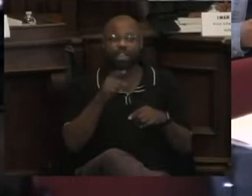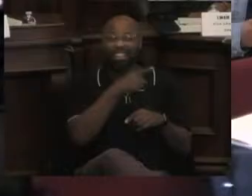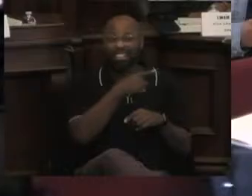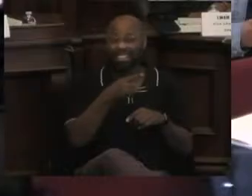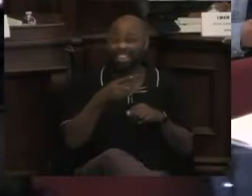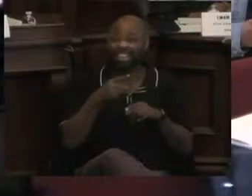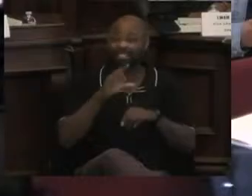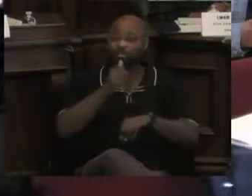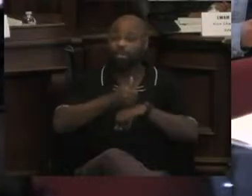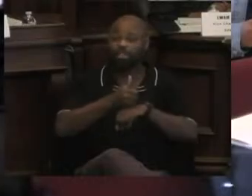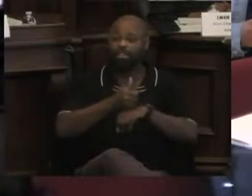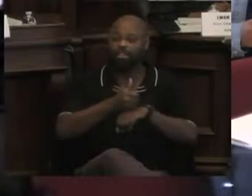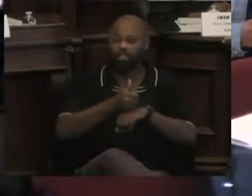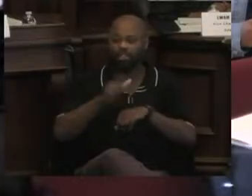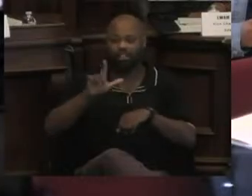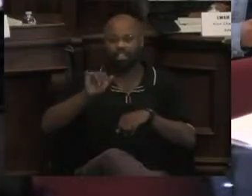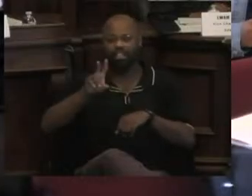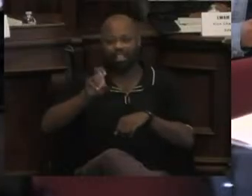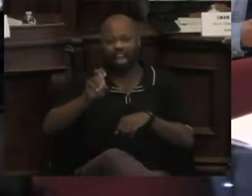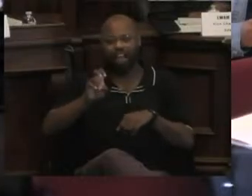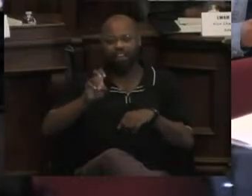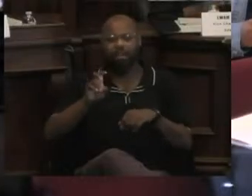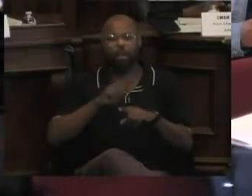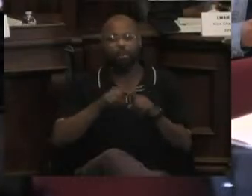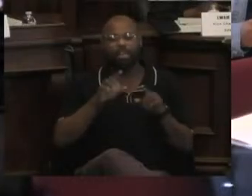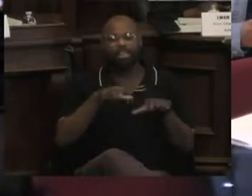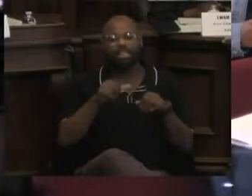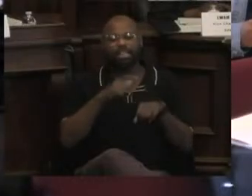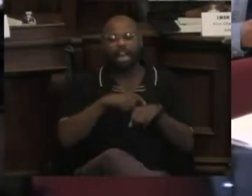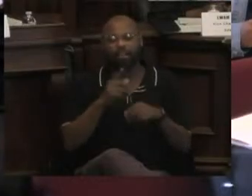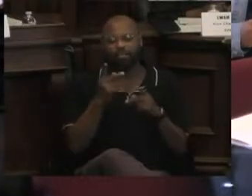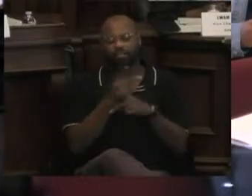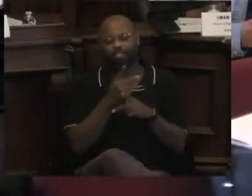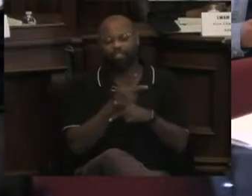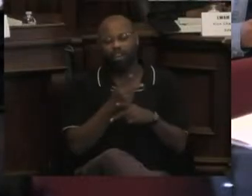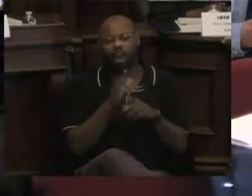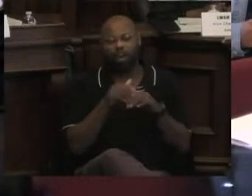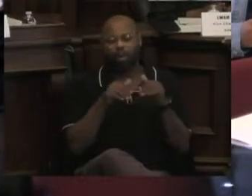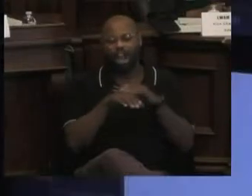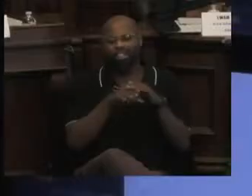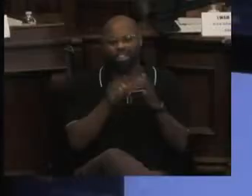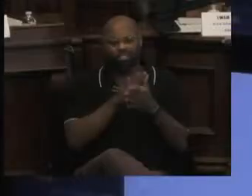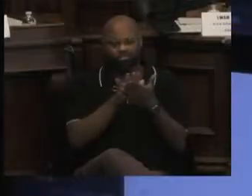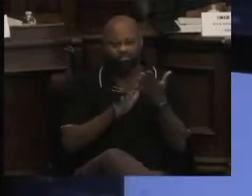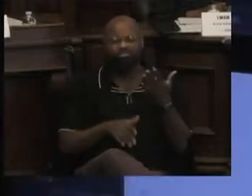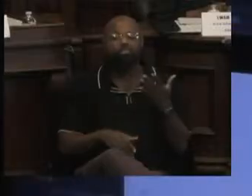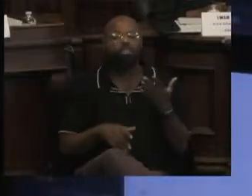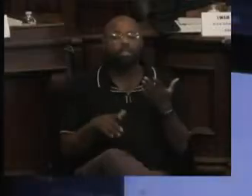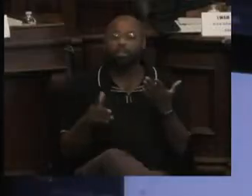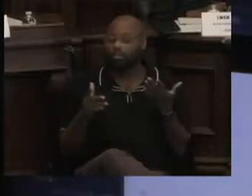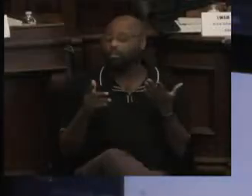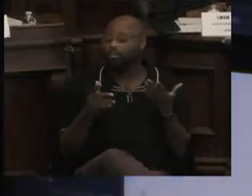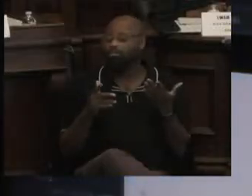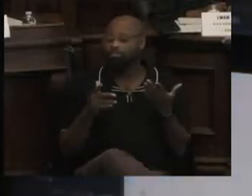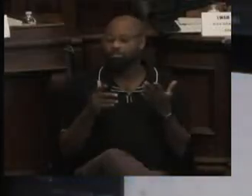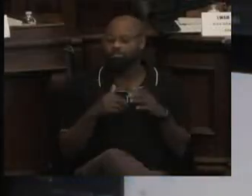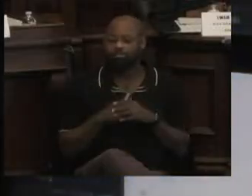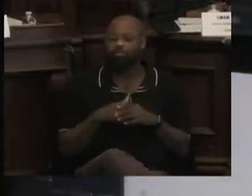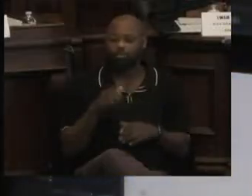gender when it comes to different zip code. And this feature will be implemented to